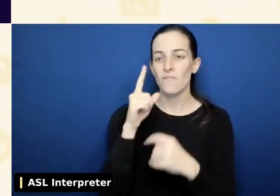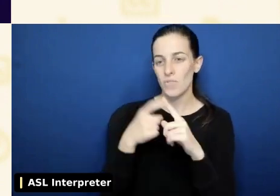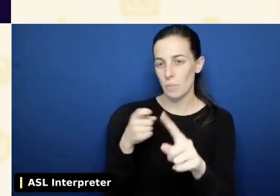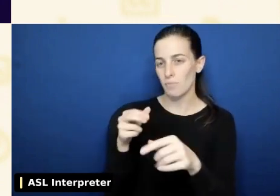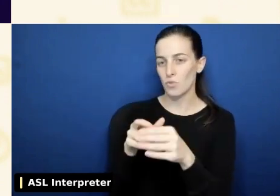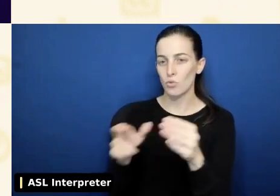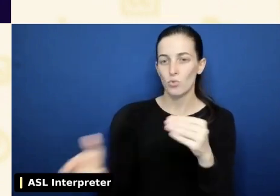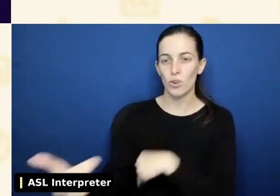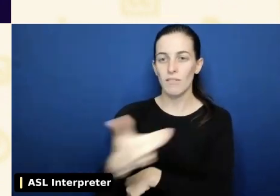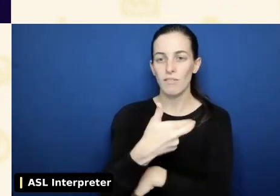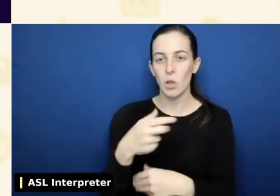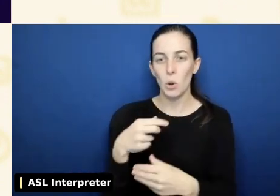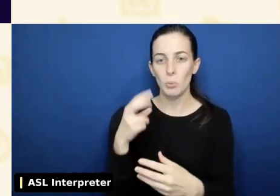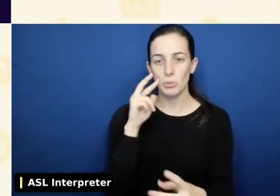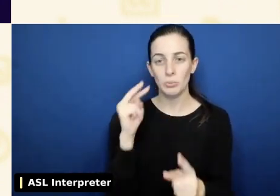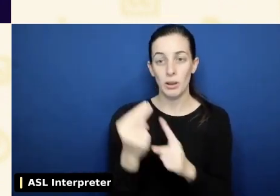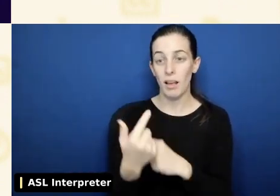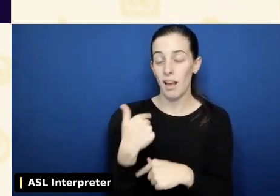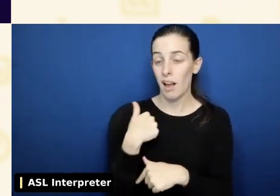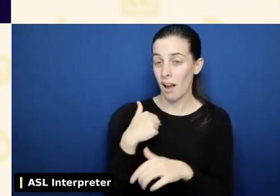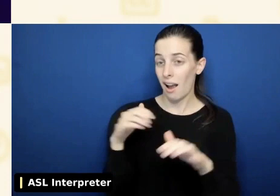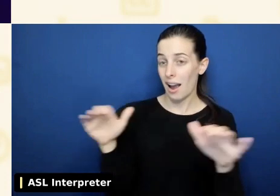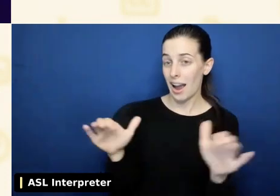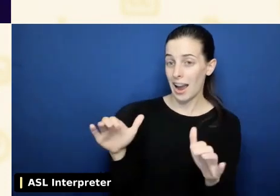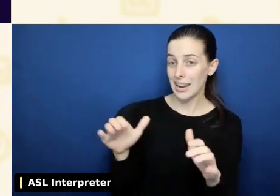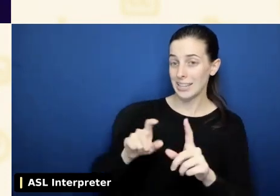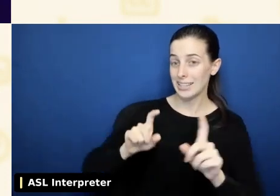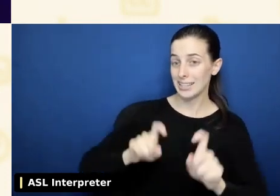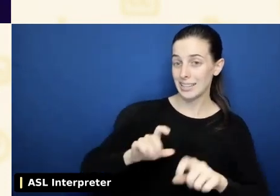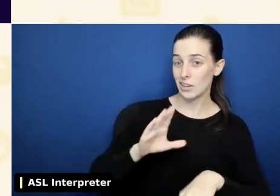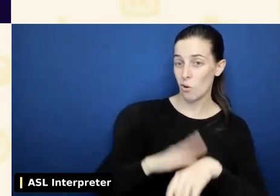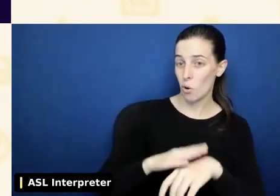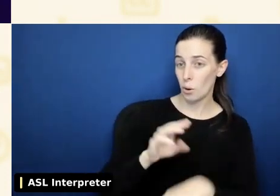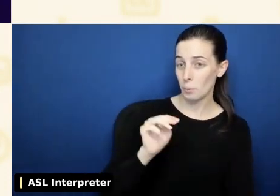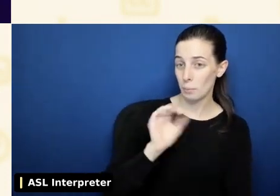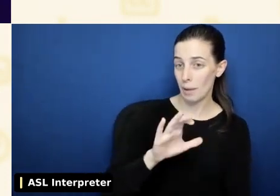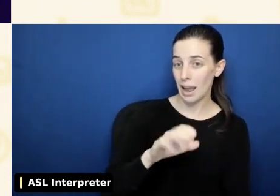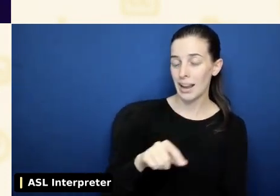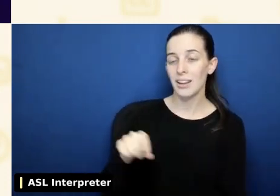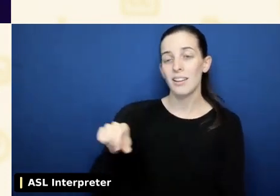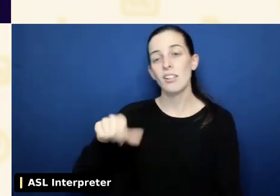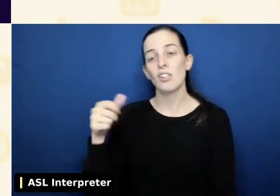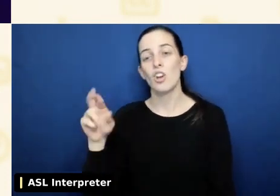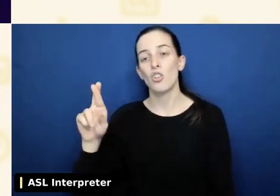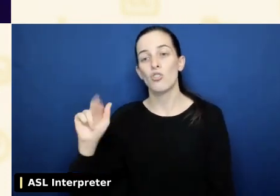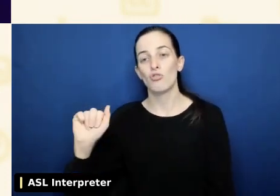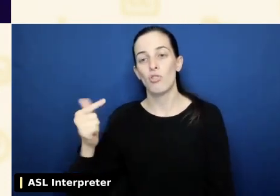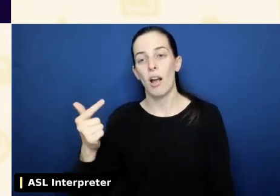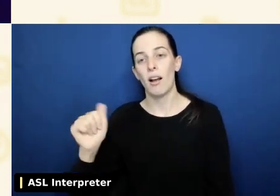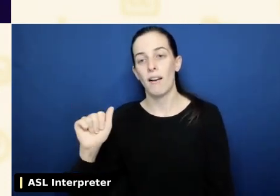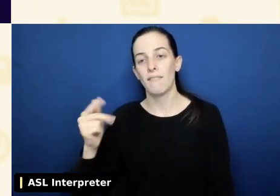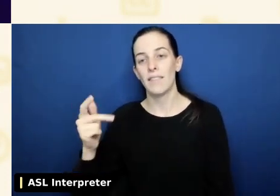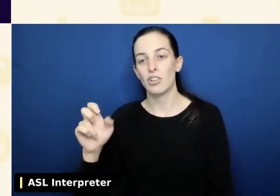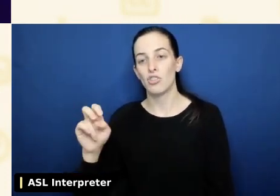I did screen reader testing voiceover on Mac and Raghavendra did screen reader testing in VDM windows